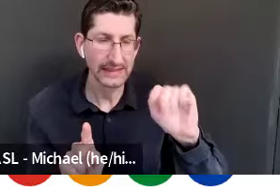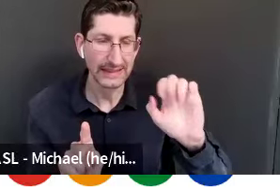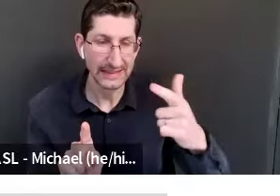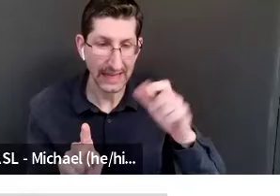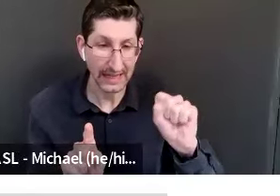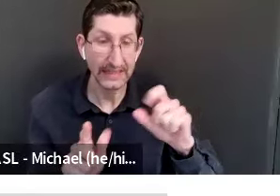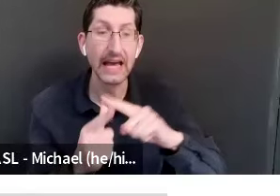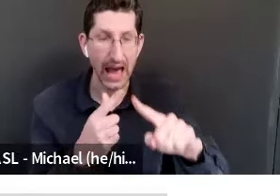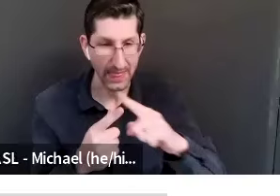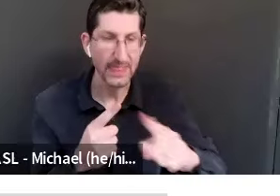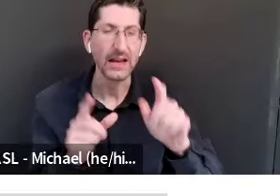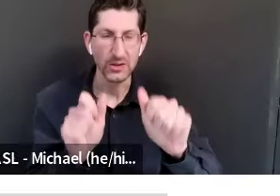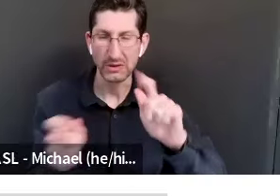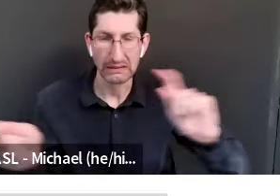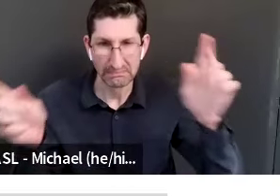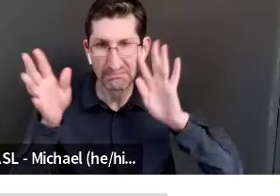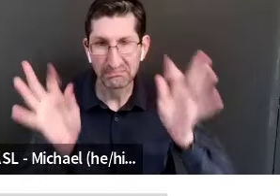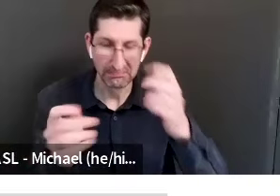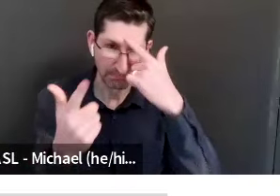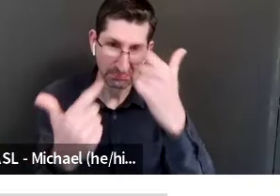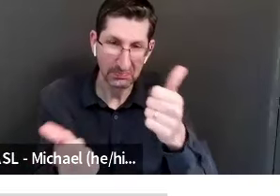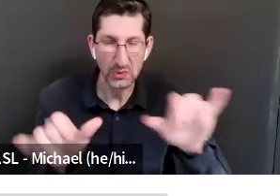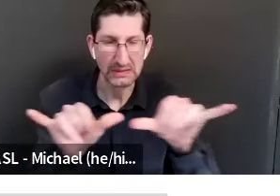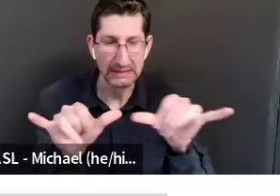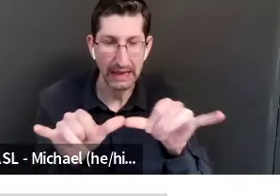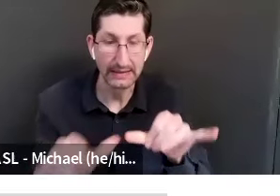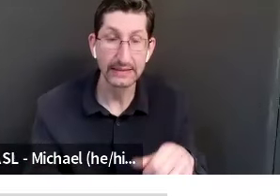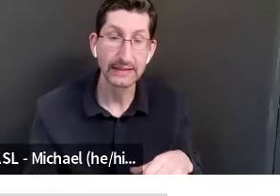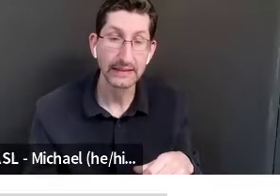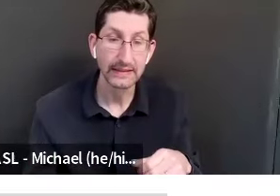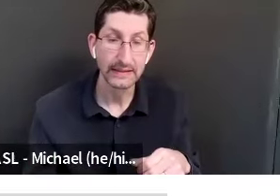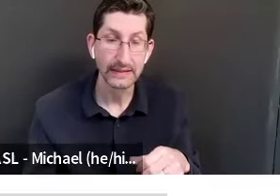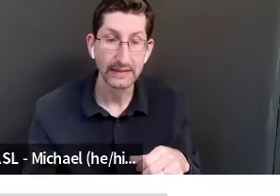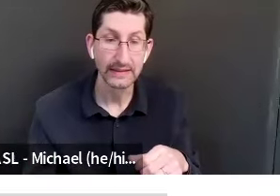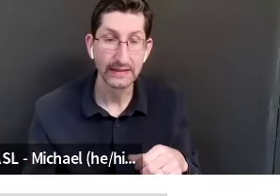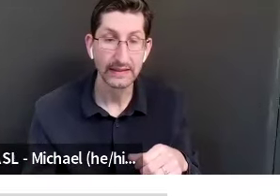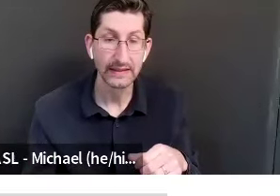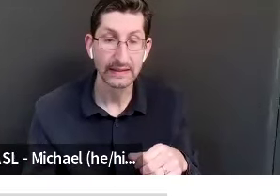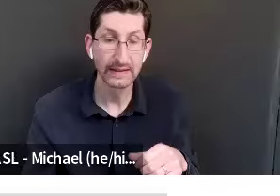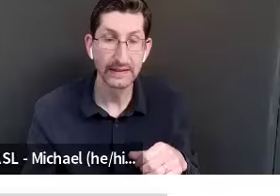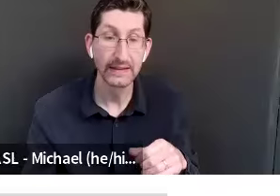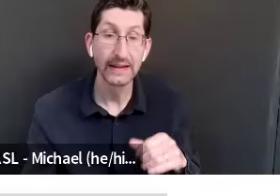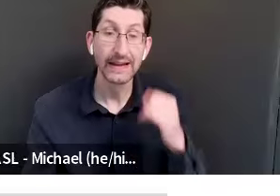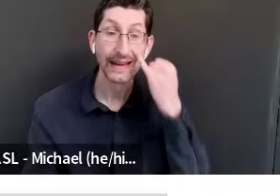NEXT TO FONT SIZE, MOVE THE SLIDER TO ADJUST THE CAPTION SIZE SLIDER. NEXT SLIDE.